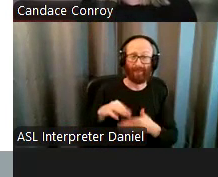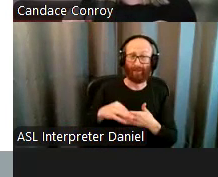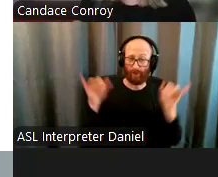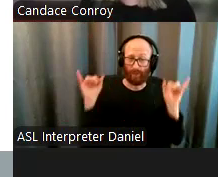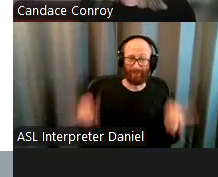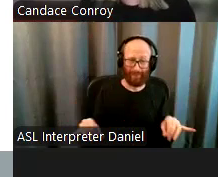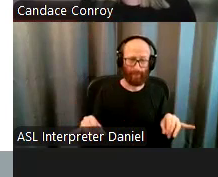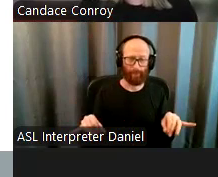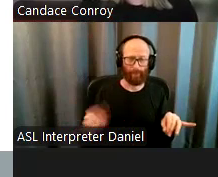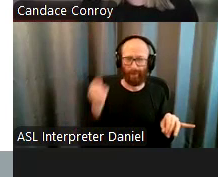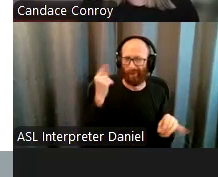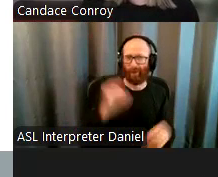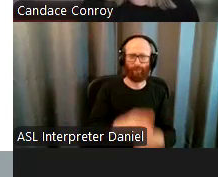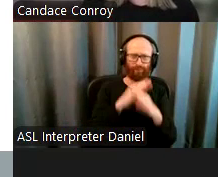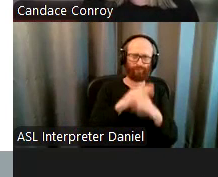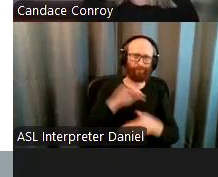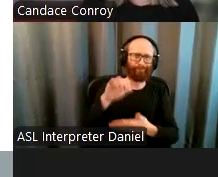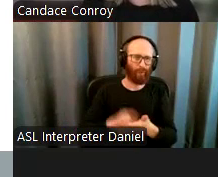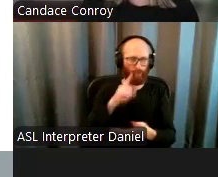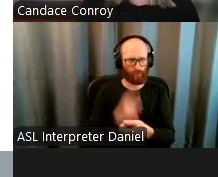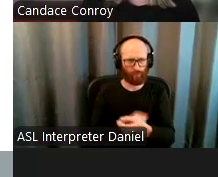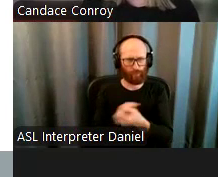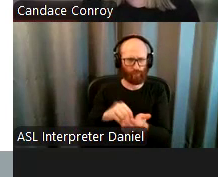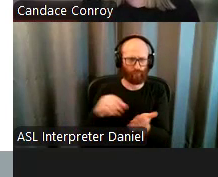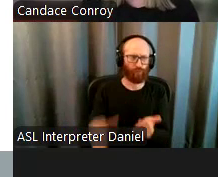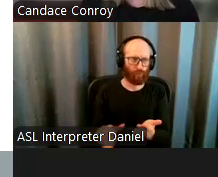we're just removing roadblocks to support our learners to get to that end